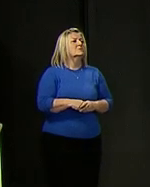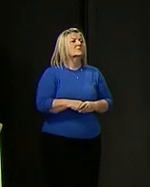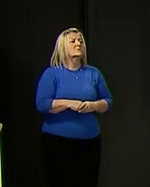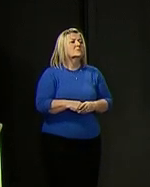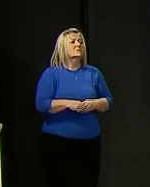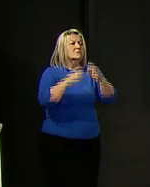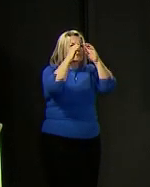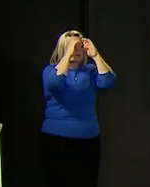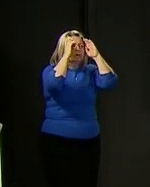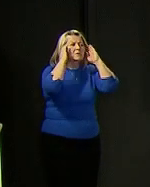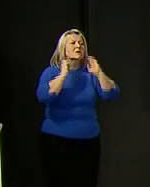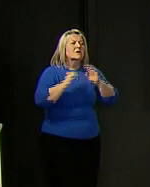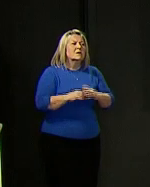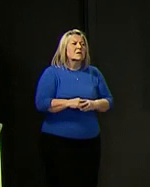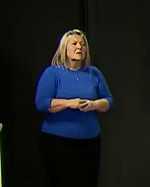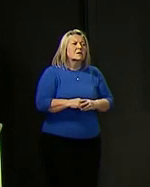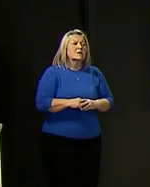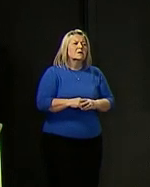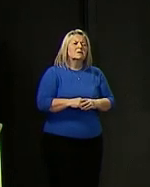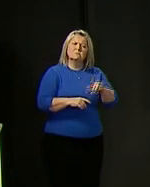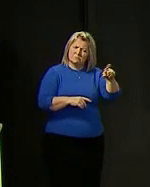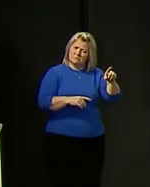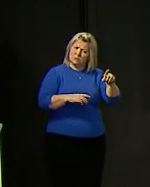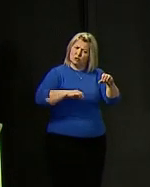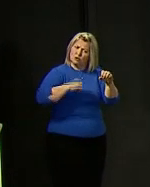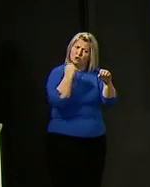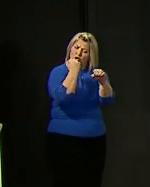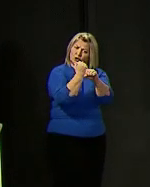Scott Scottish government releasing any data on the demographics of hospital and